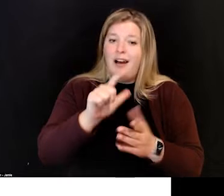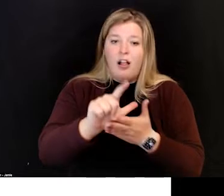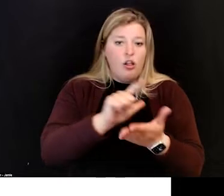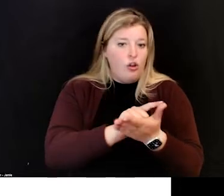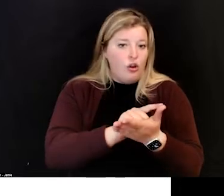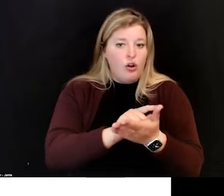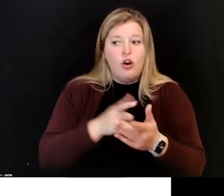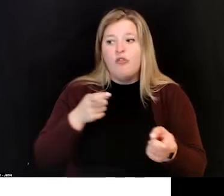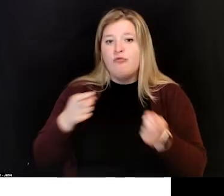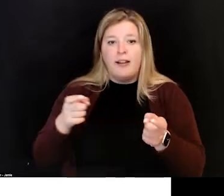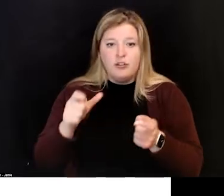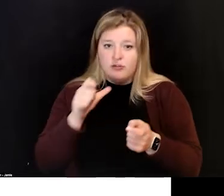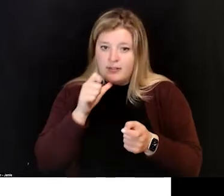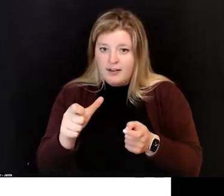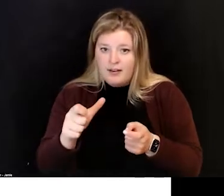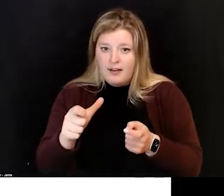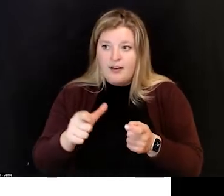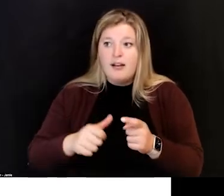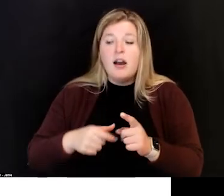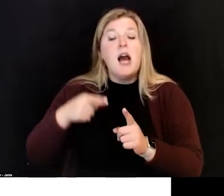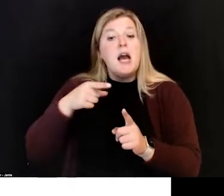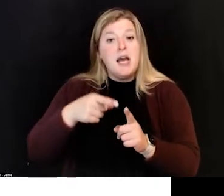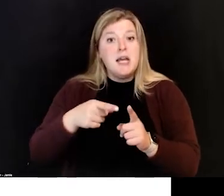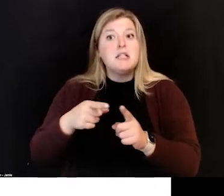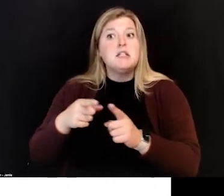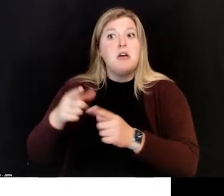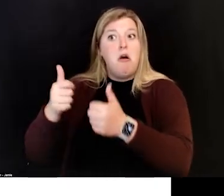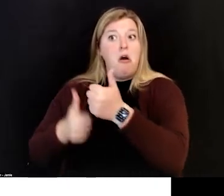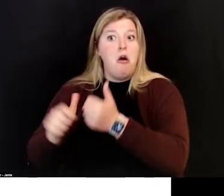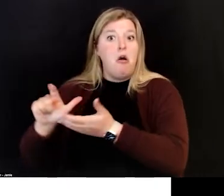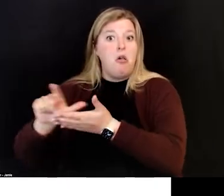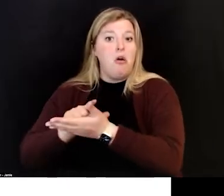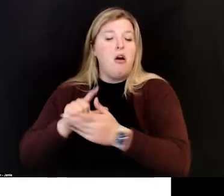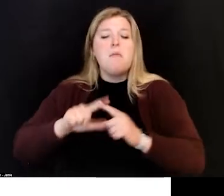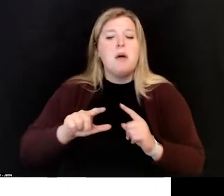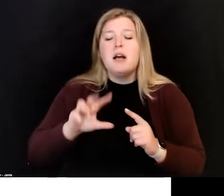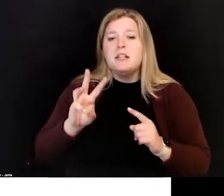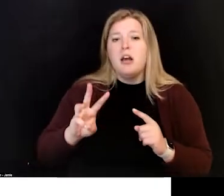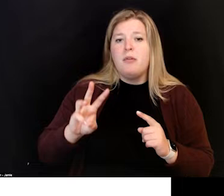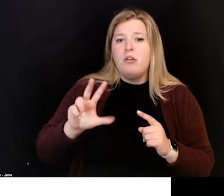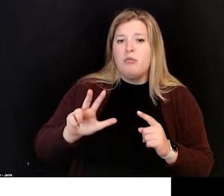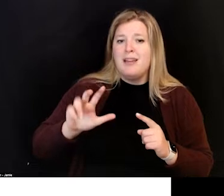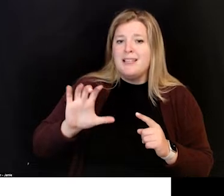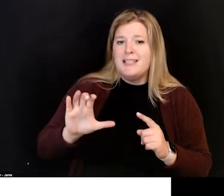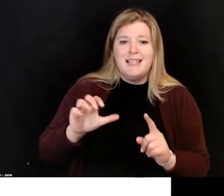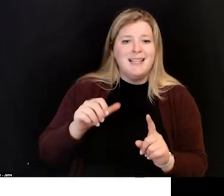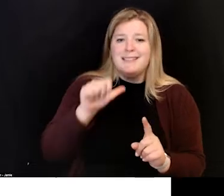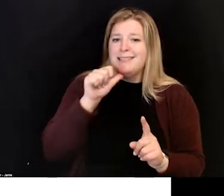and it is referenced by law and regulation, but that's not something that W3C does. Can you go to the next slide, please?